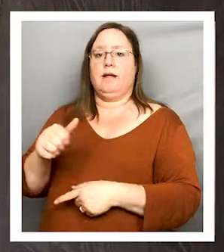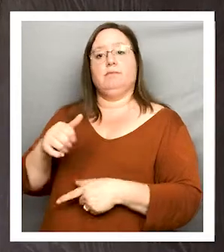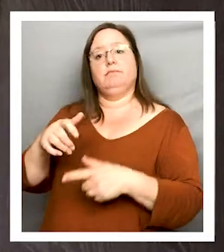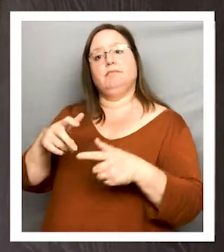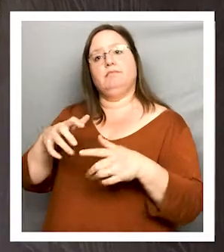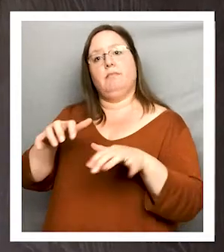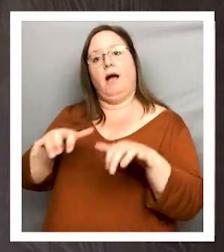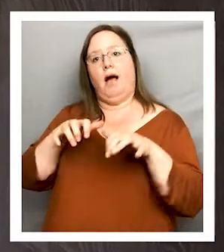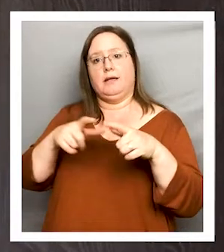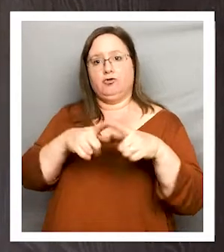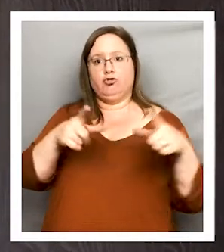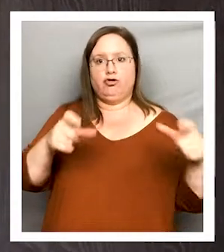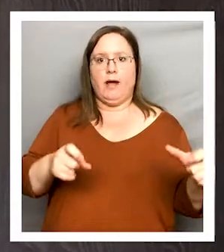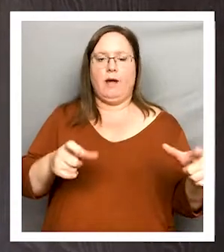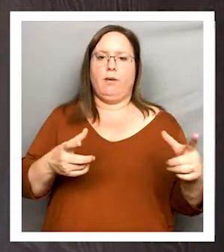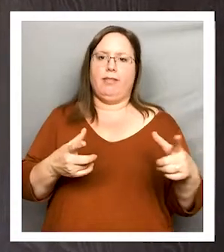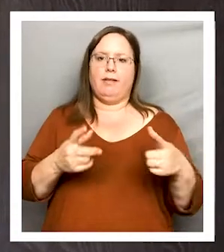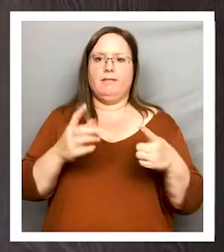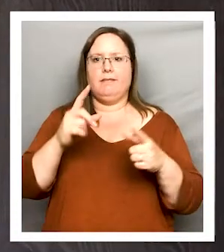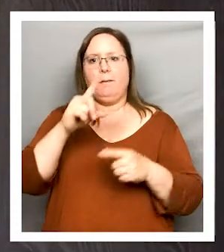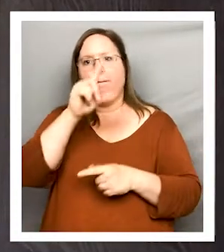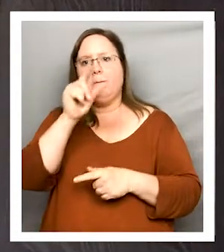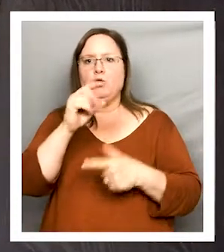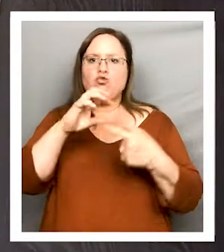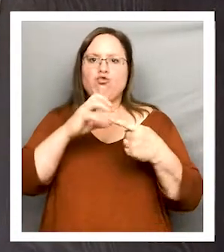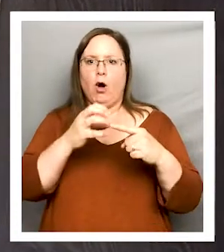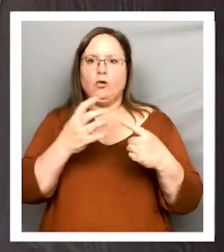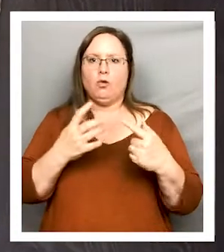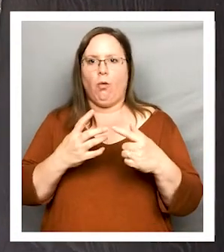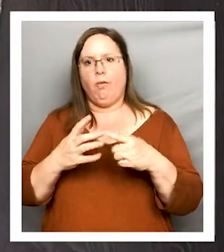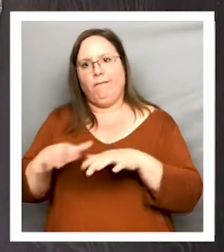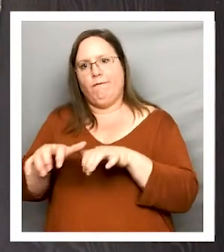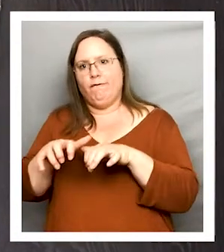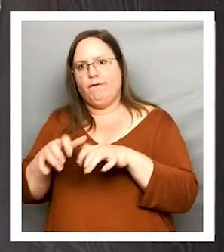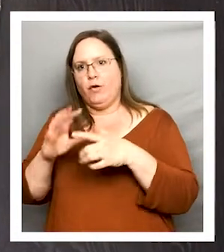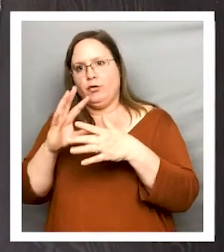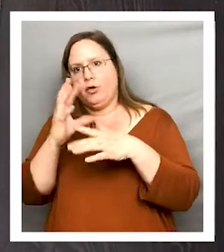nice pile this is going to be your super cold planet